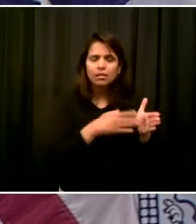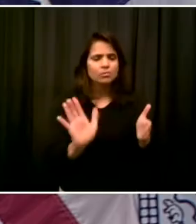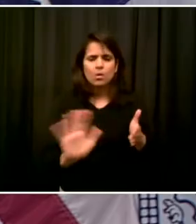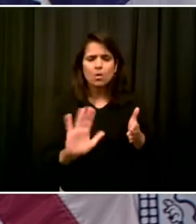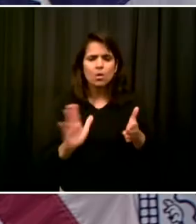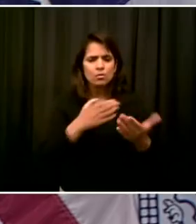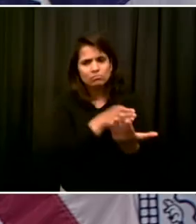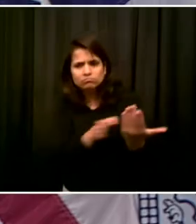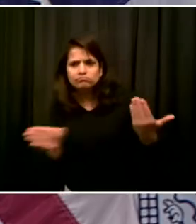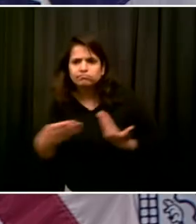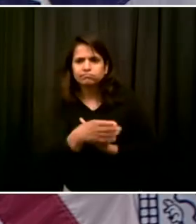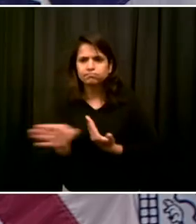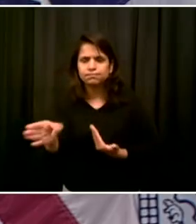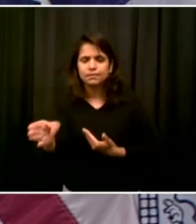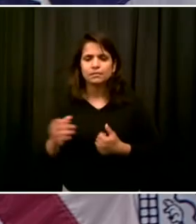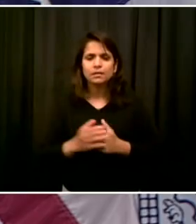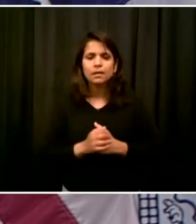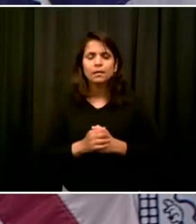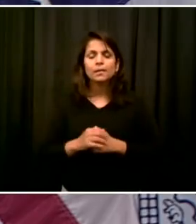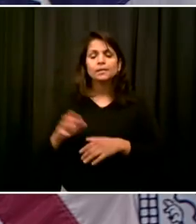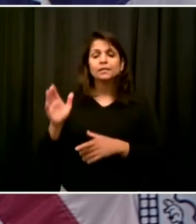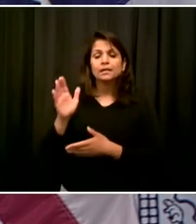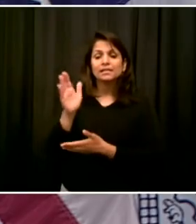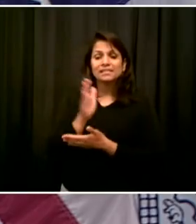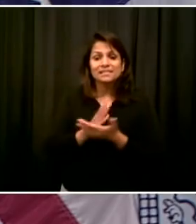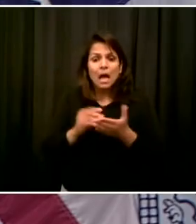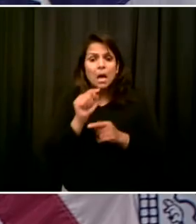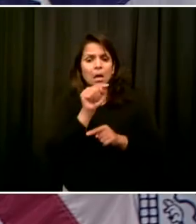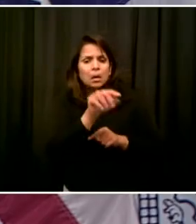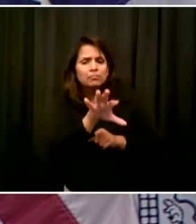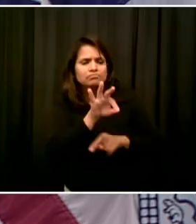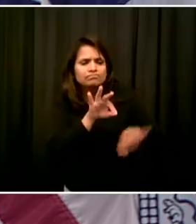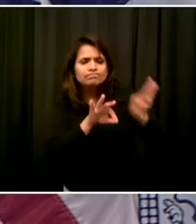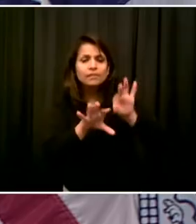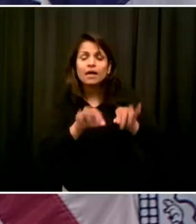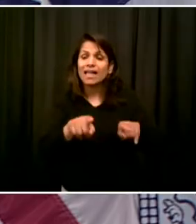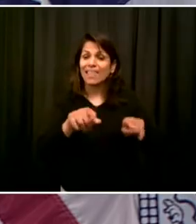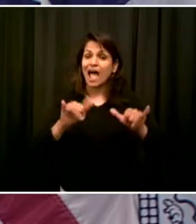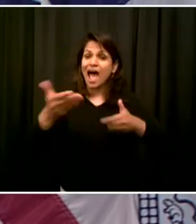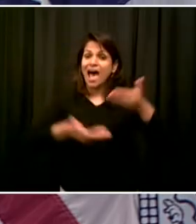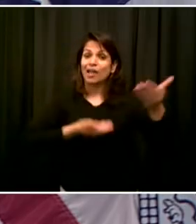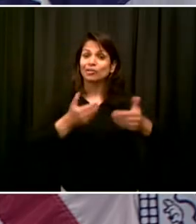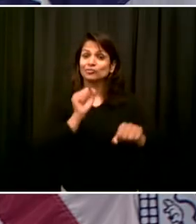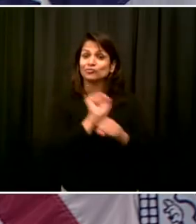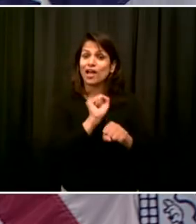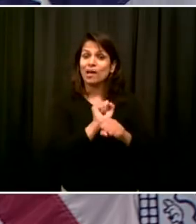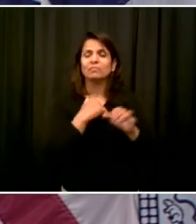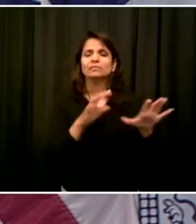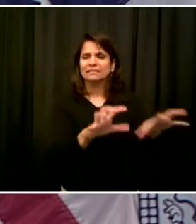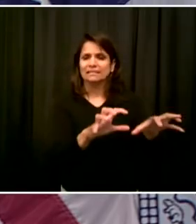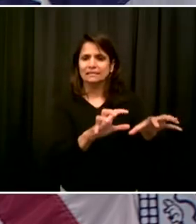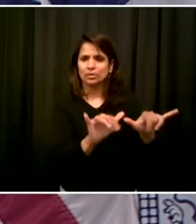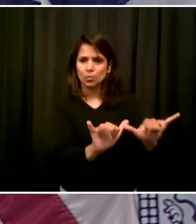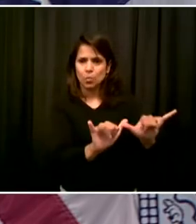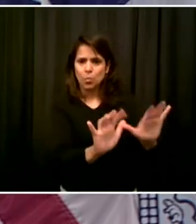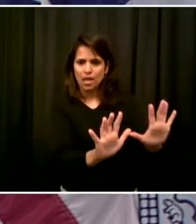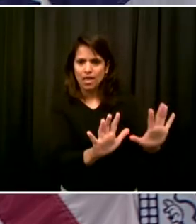IS MONEY THAT